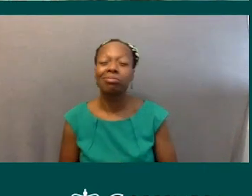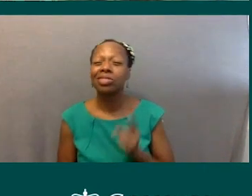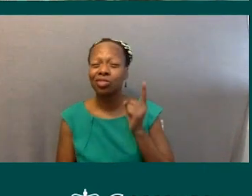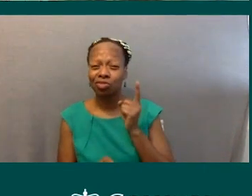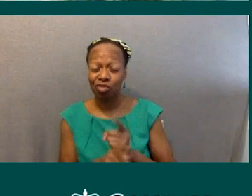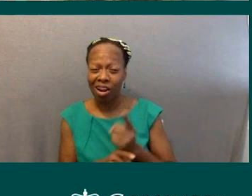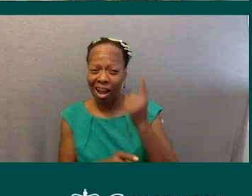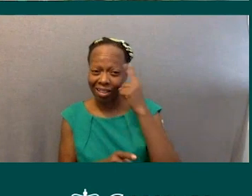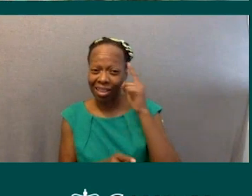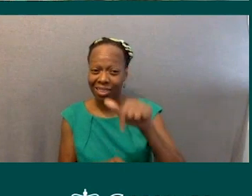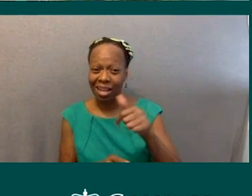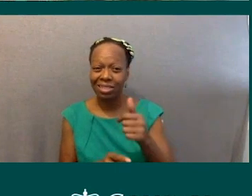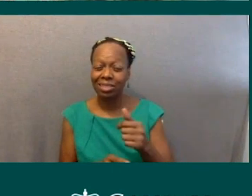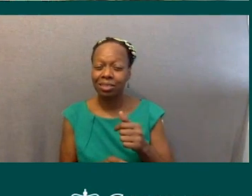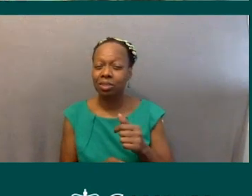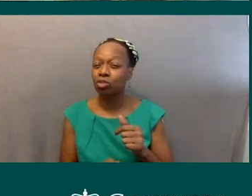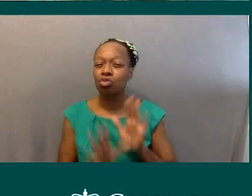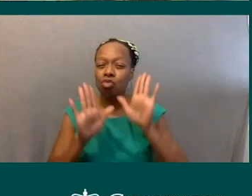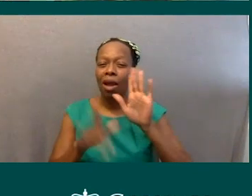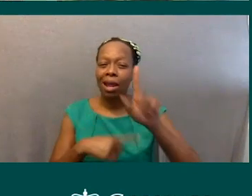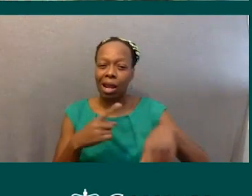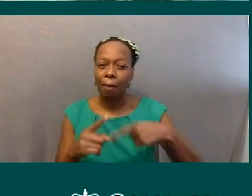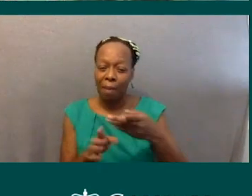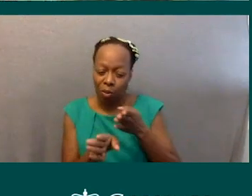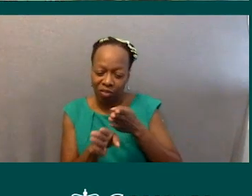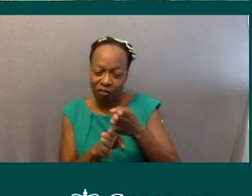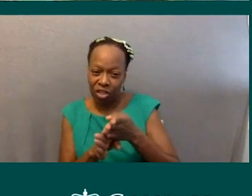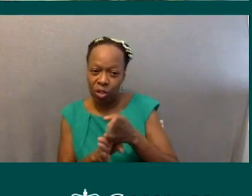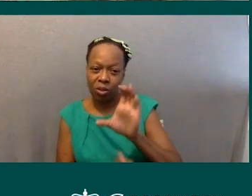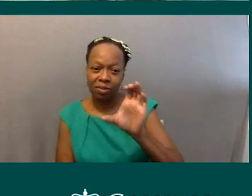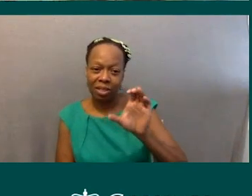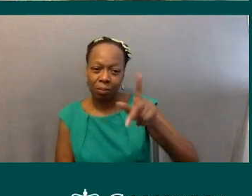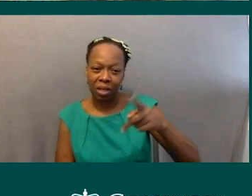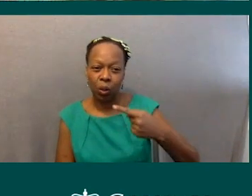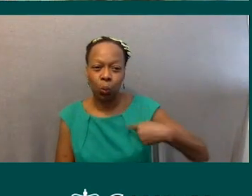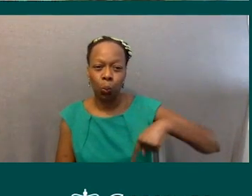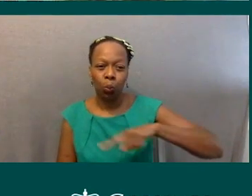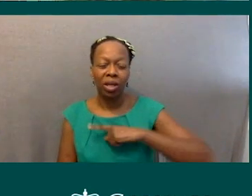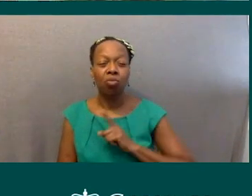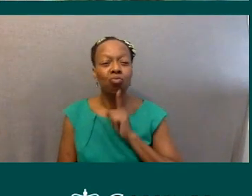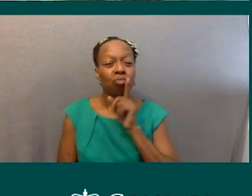is that we really are one large community and that's really across the country as well, not just sort of within New York.